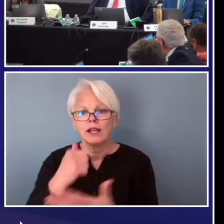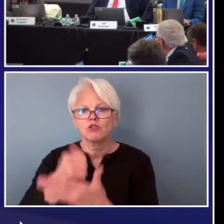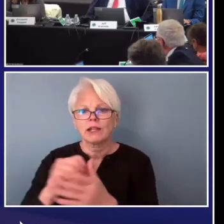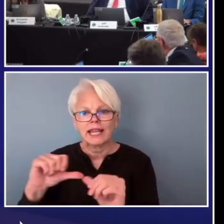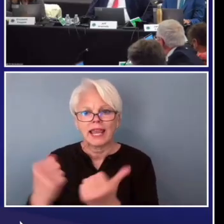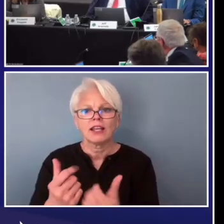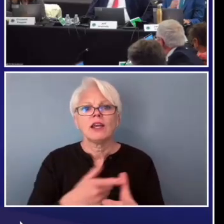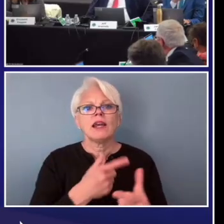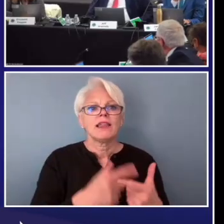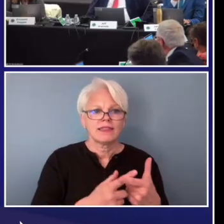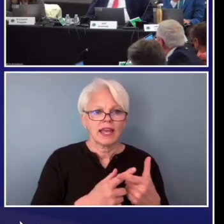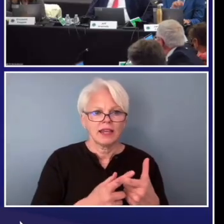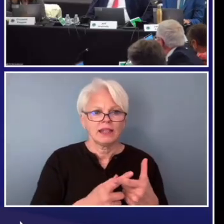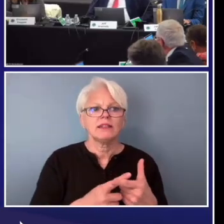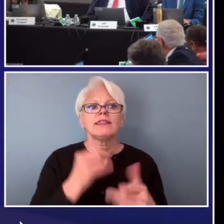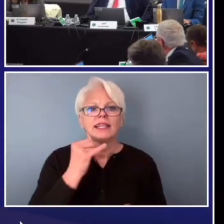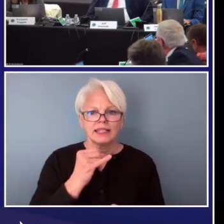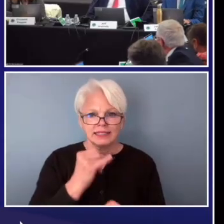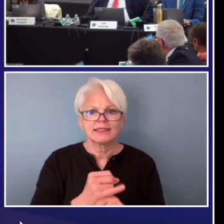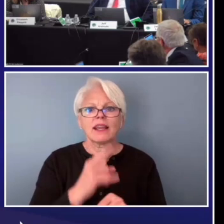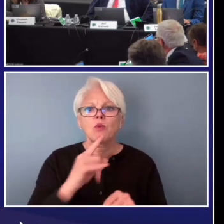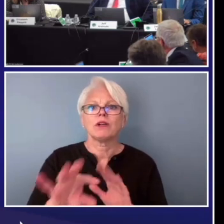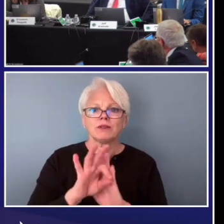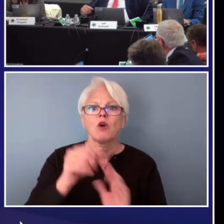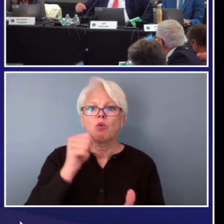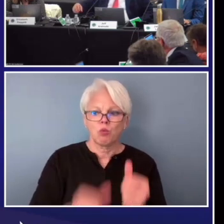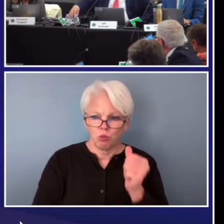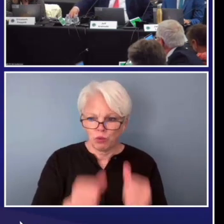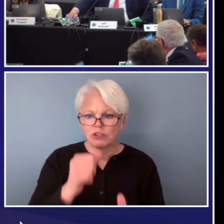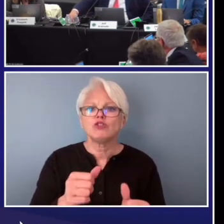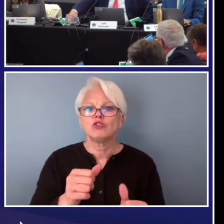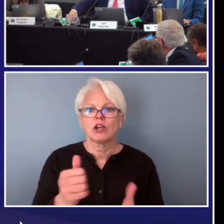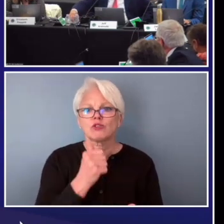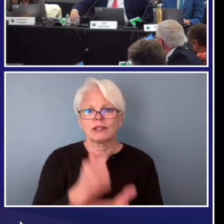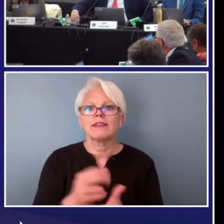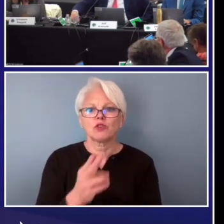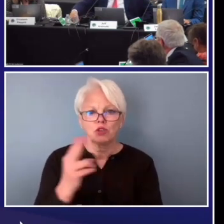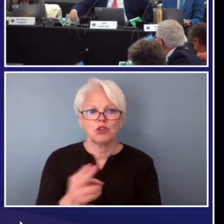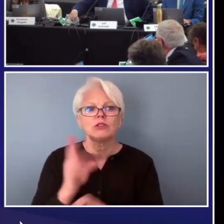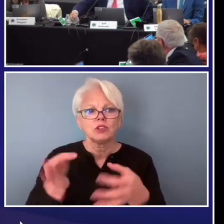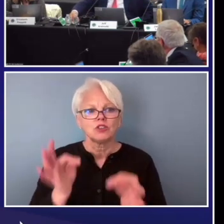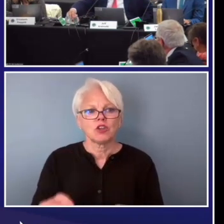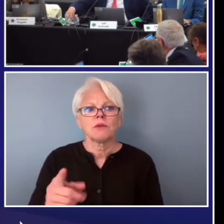designate which agency's accreditation shall be utilized in determining the institution's eligibility for programs under the act.